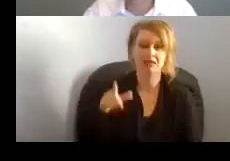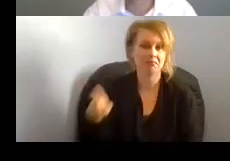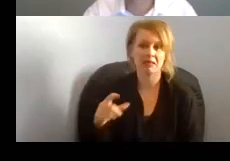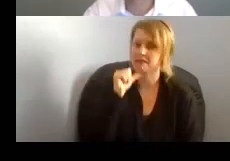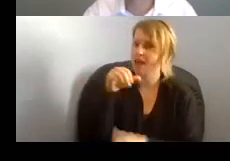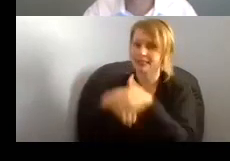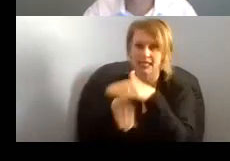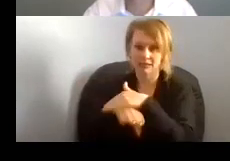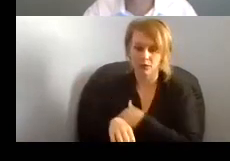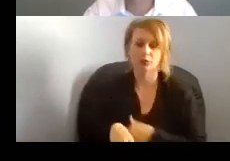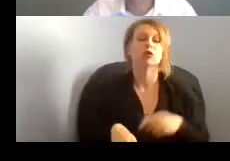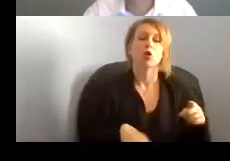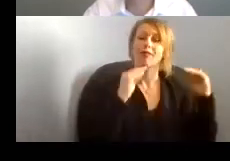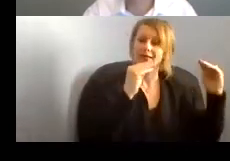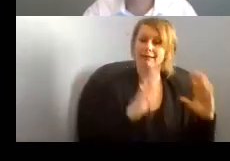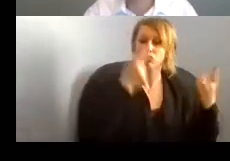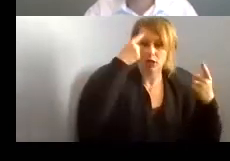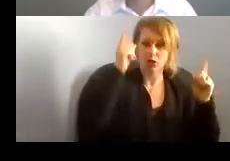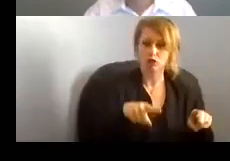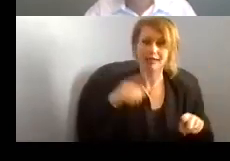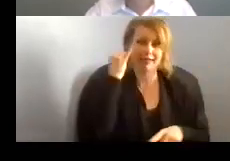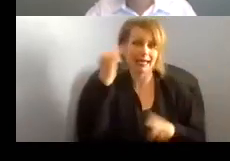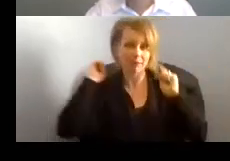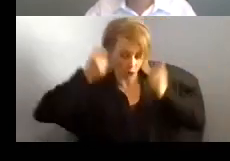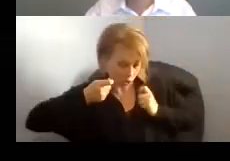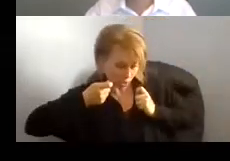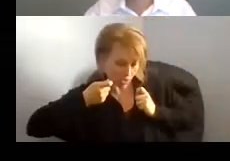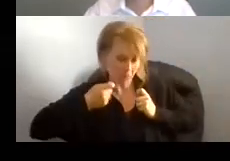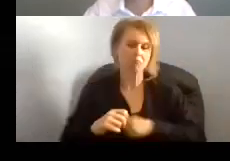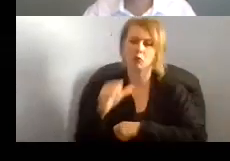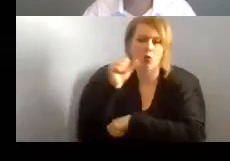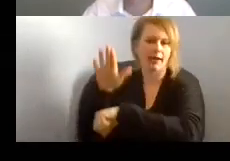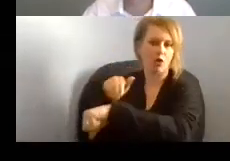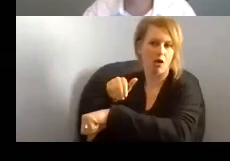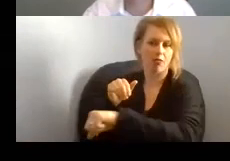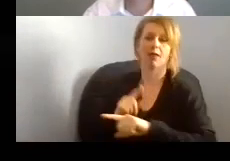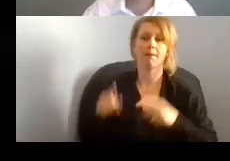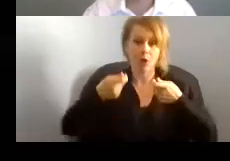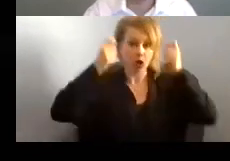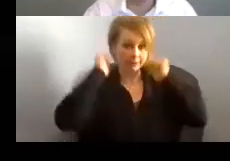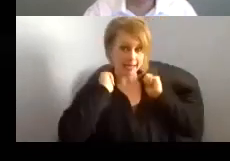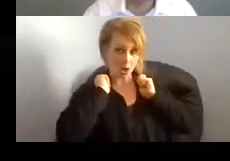call on her if the hood was up. And then, when she put the hood down, she was ready to participate more actively and he could call on her.